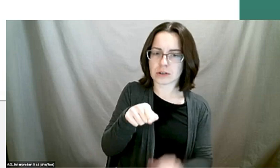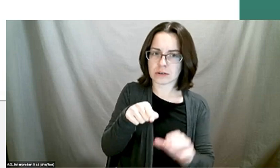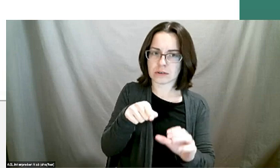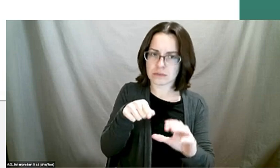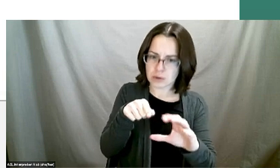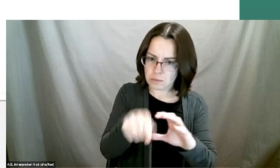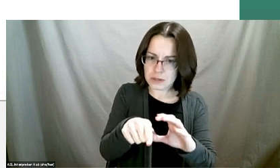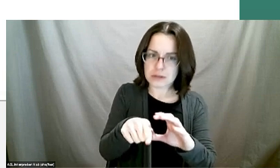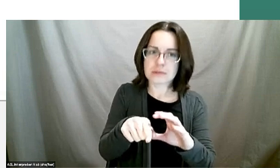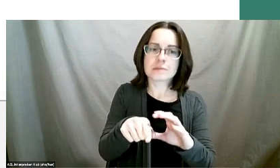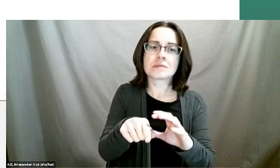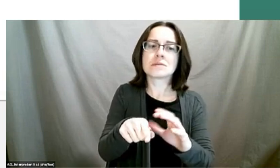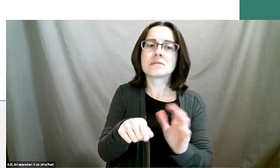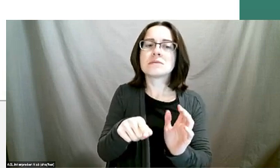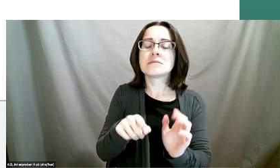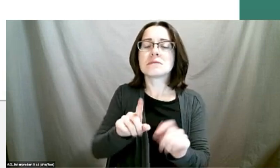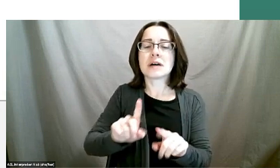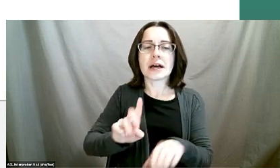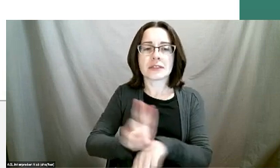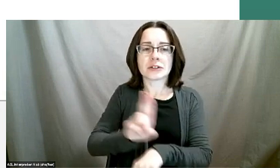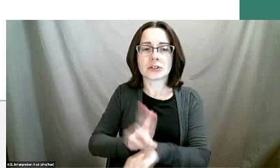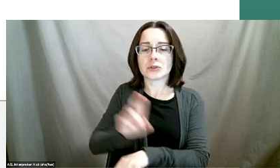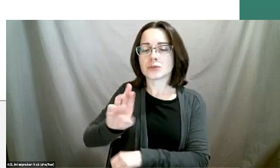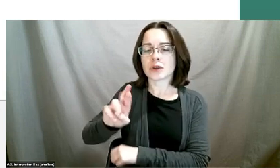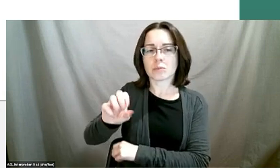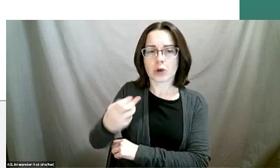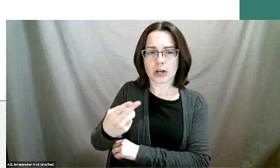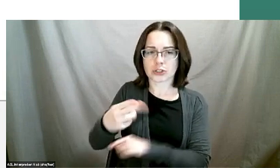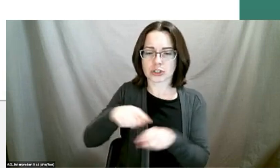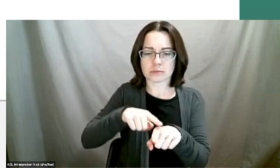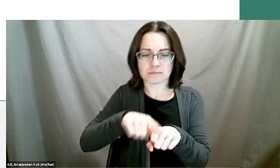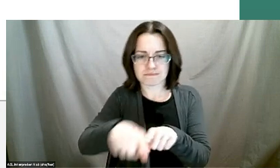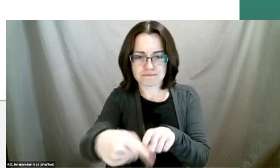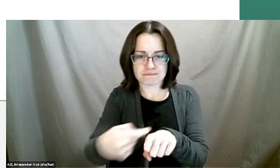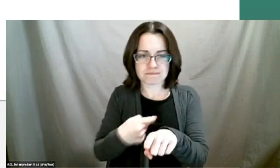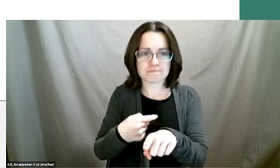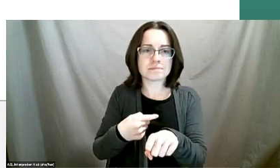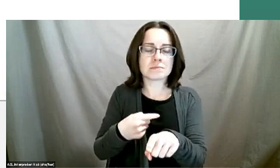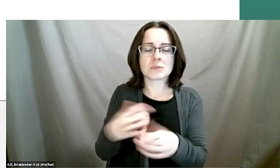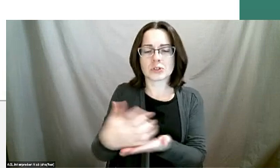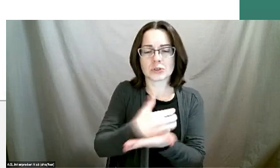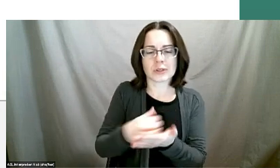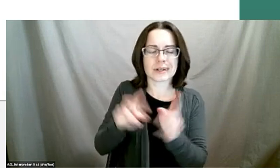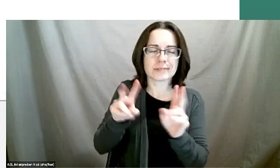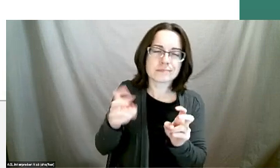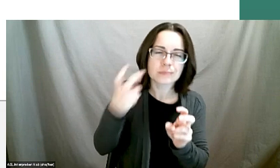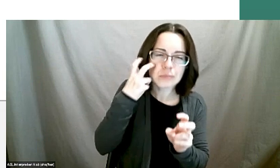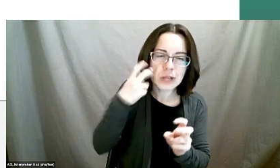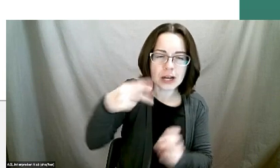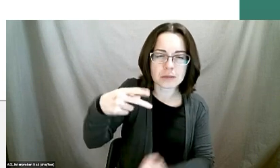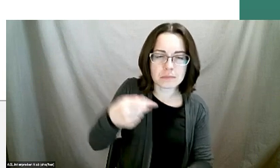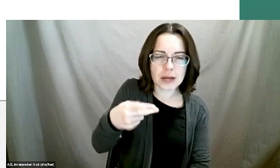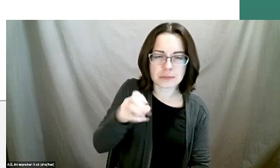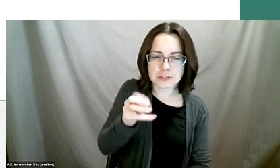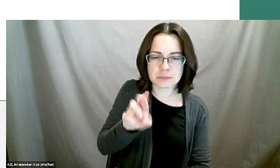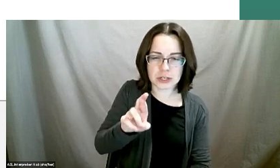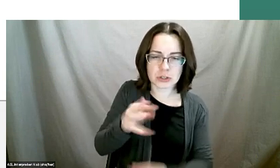cyto brush over the finger to collect a blind pap smear. And we've done a study to show that even though there is